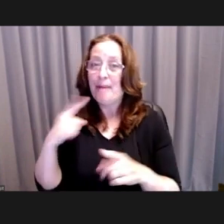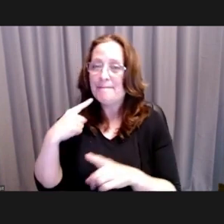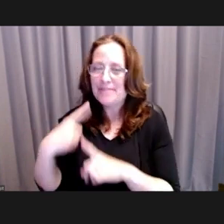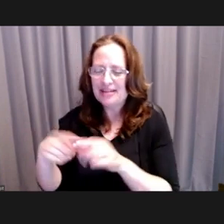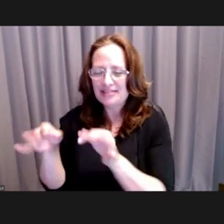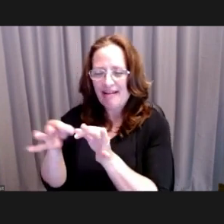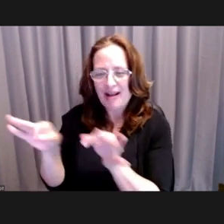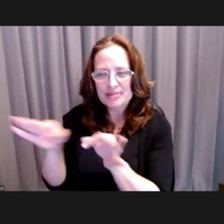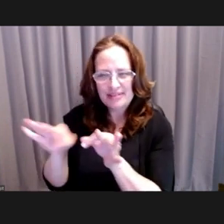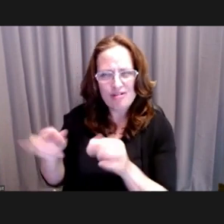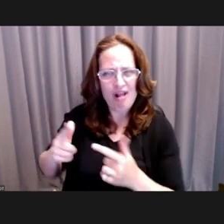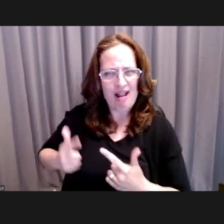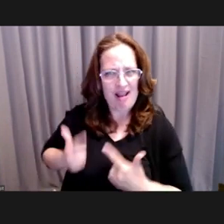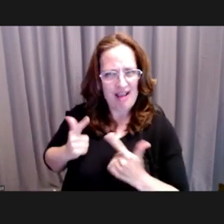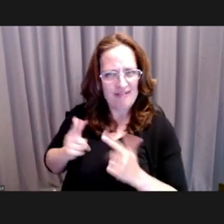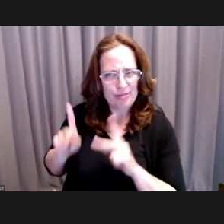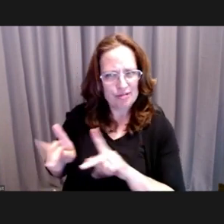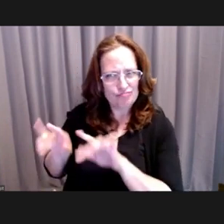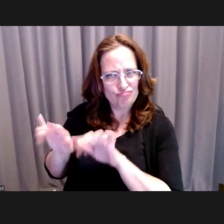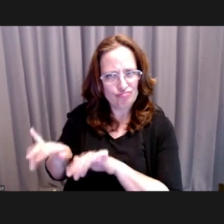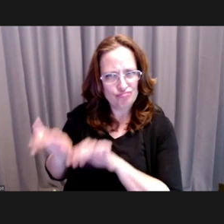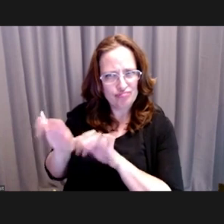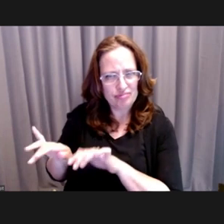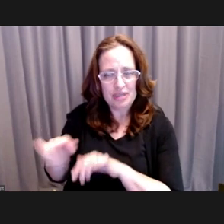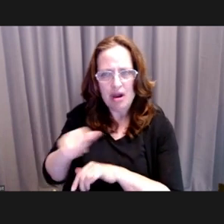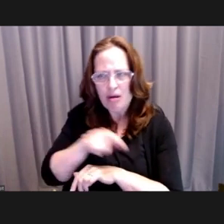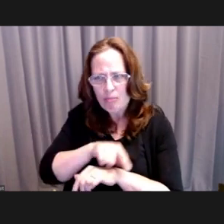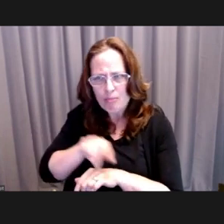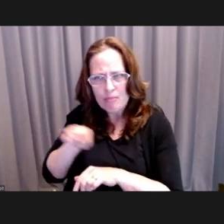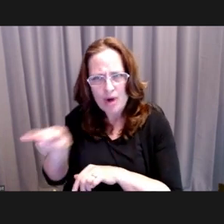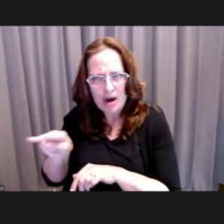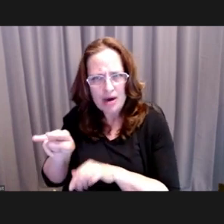To view the captions, you will need to click the caption button at the bottom of your